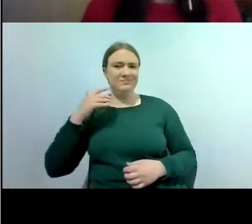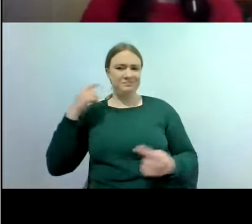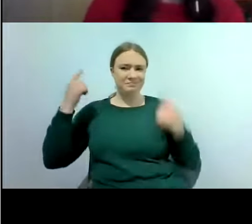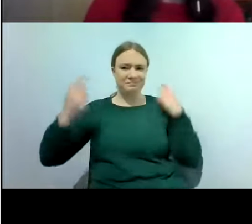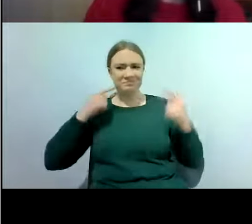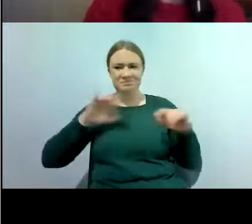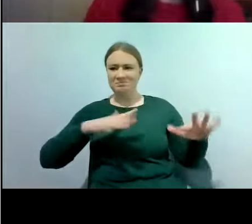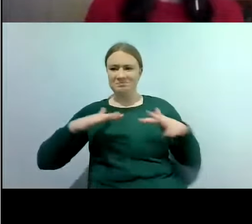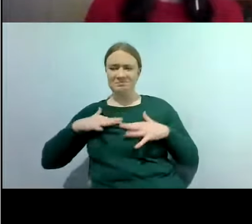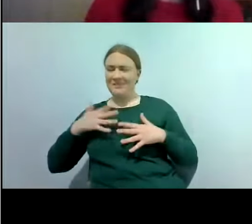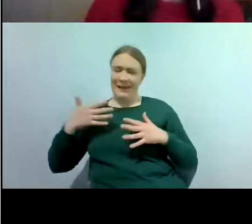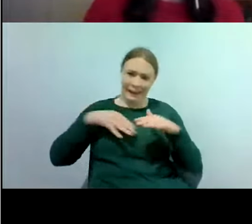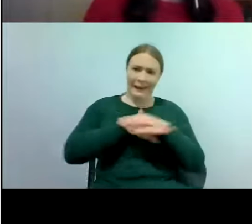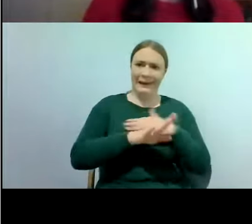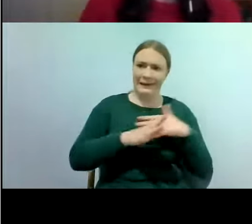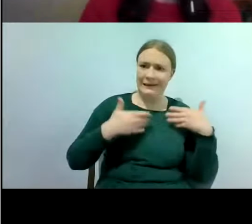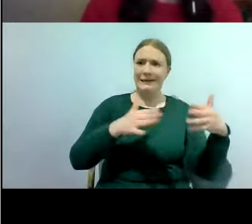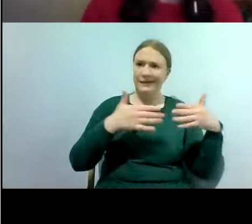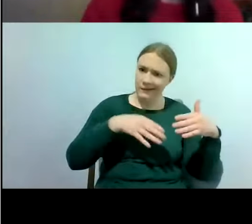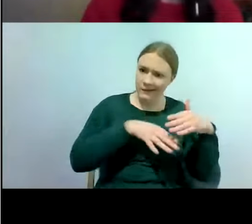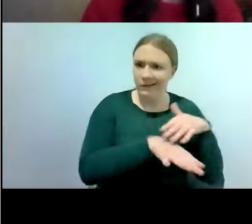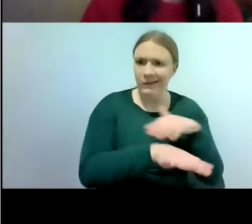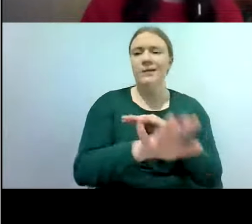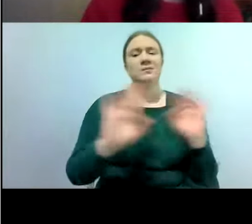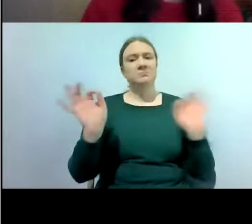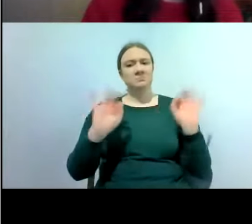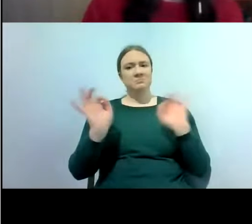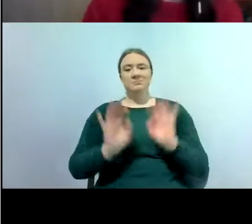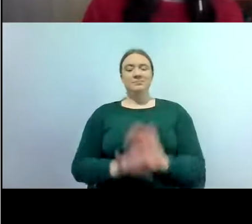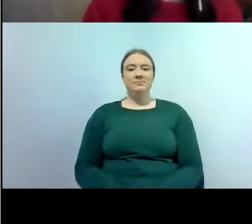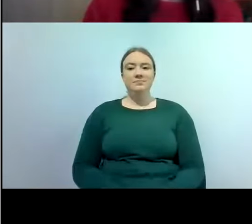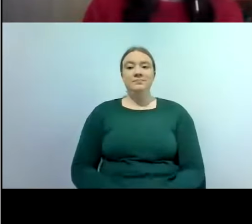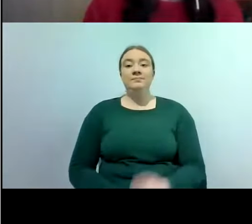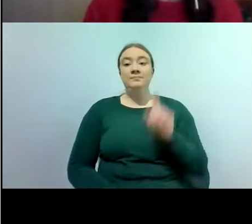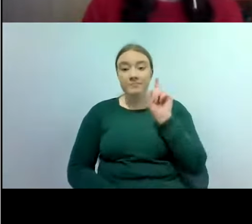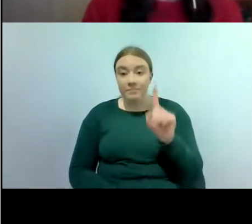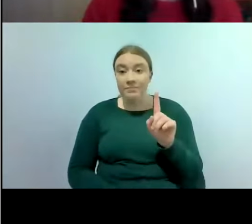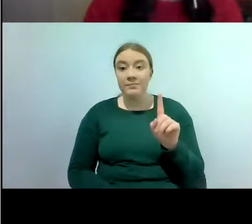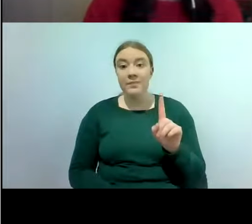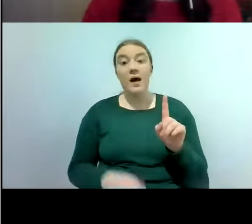in hand with the barbel enter in the lock but we'd be able to see if they did travel in there